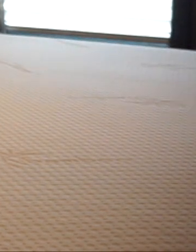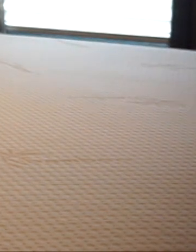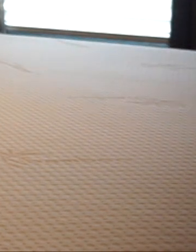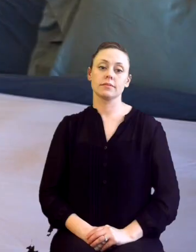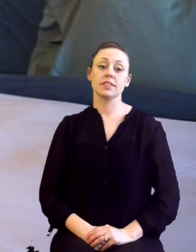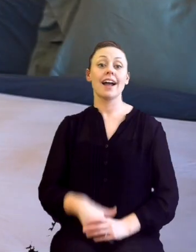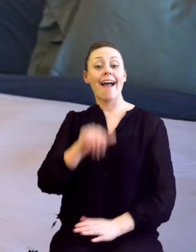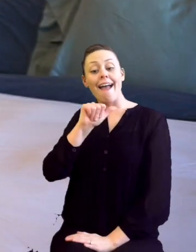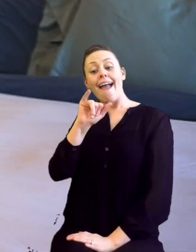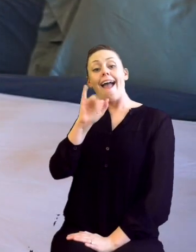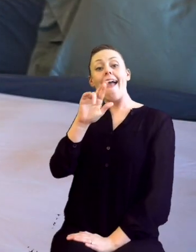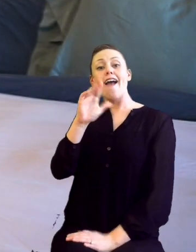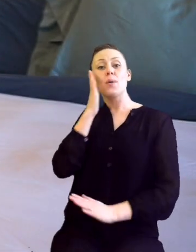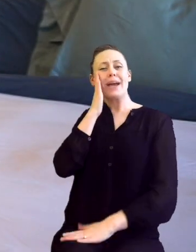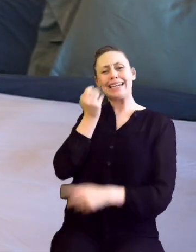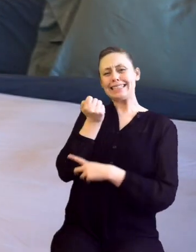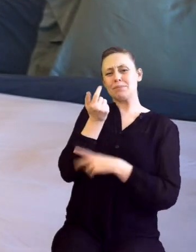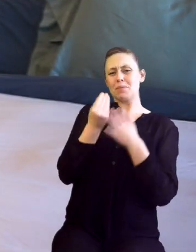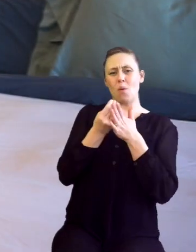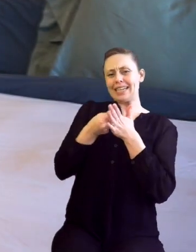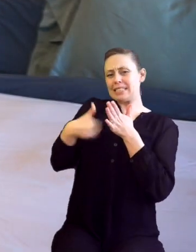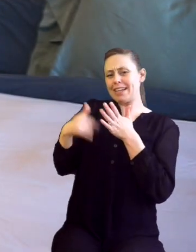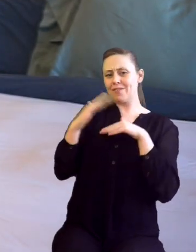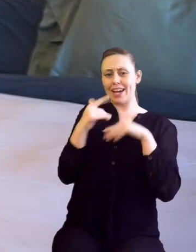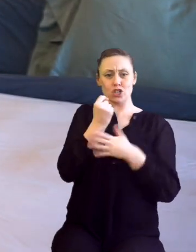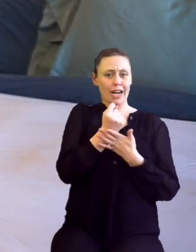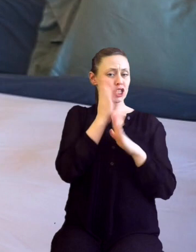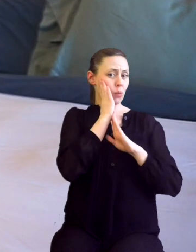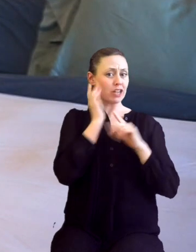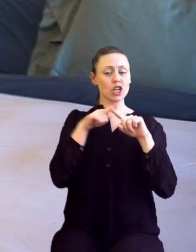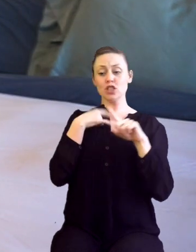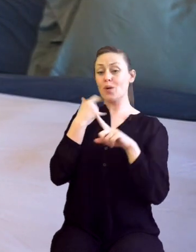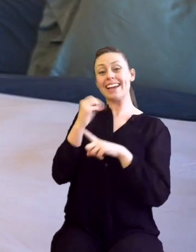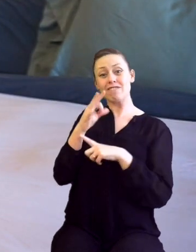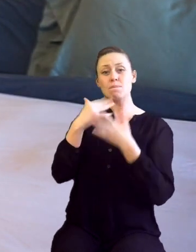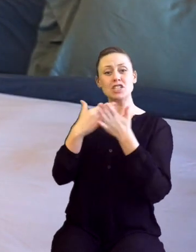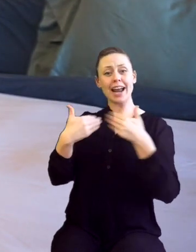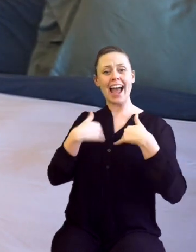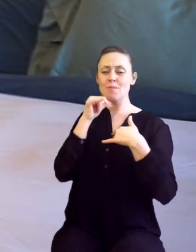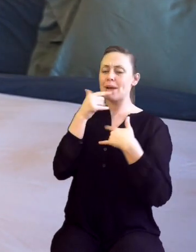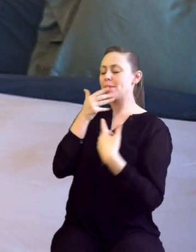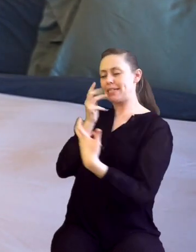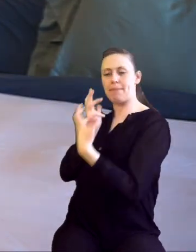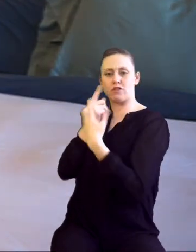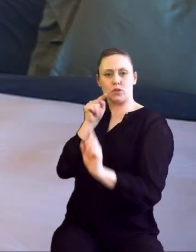Air-beds typically run a little bit more than traditional mattresses. So if you are on a budget this might not be for you. That